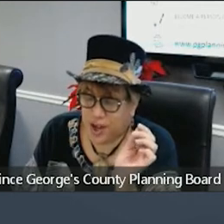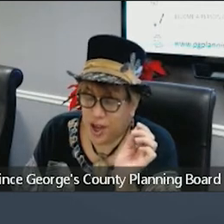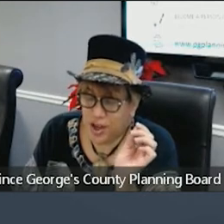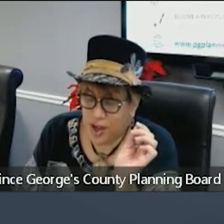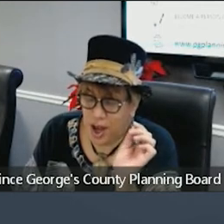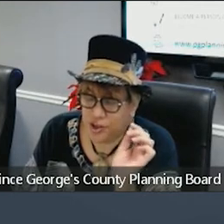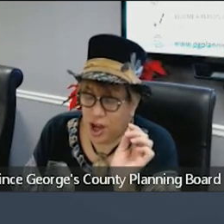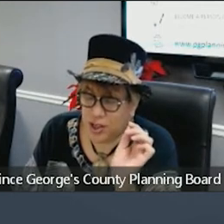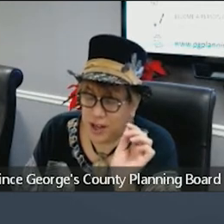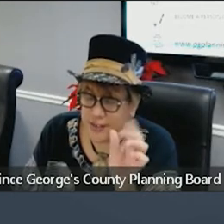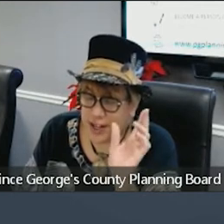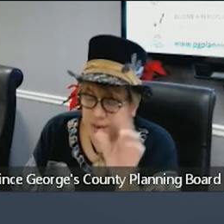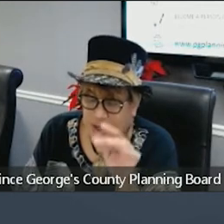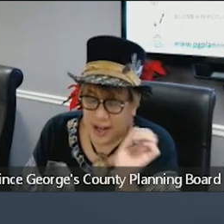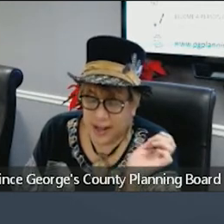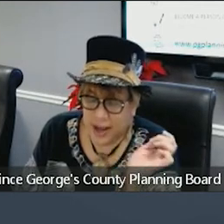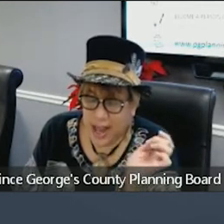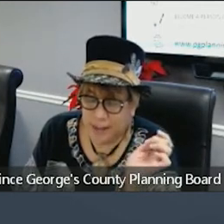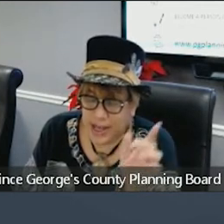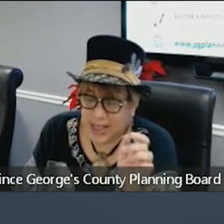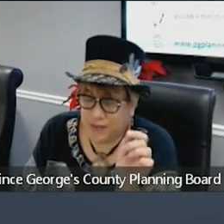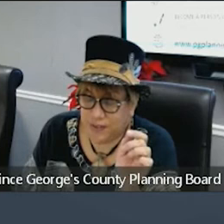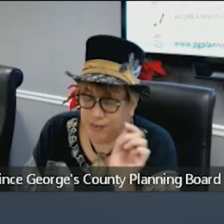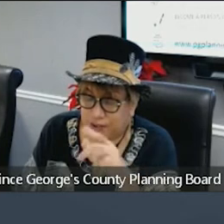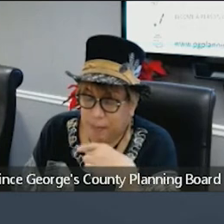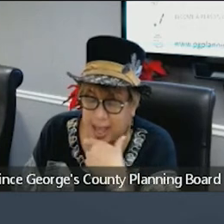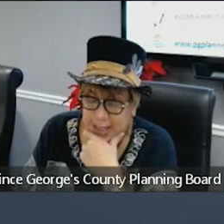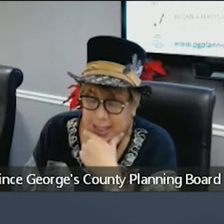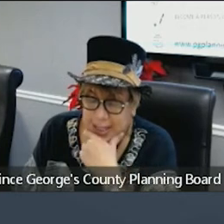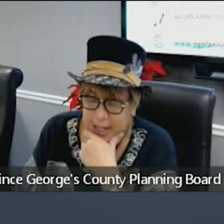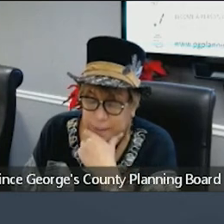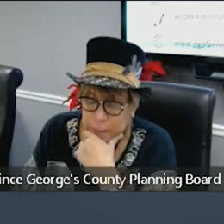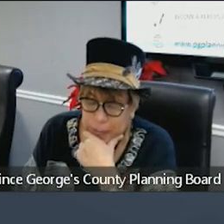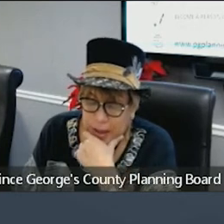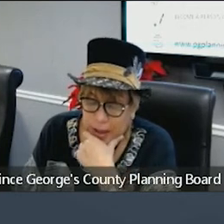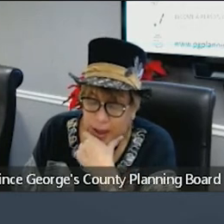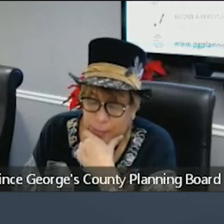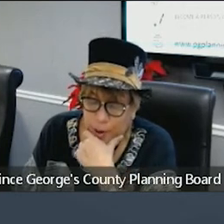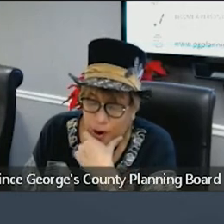John reads on that are not and peace activist. Frederick Passy per Alfred Nobel's will.